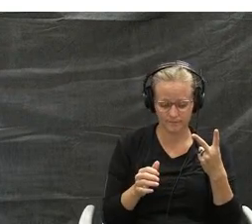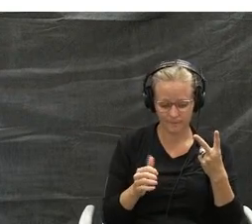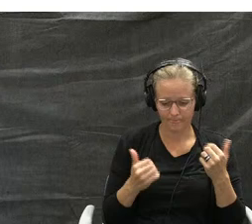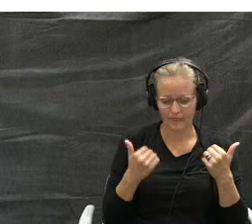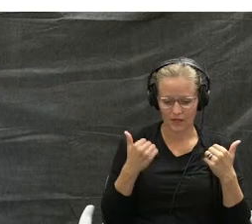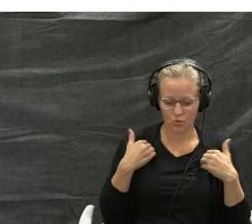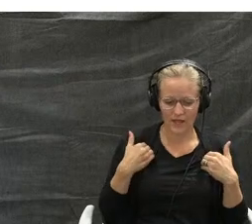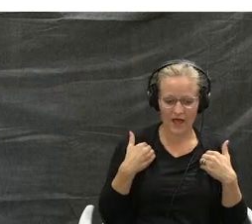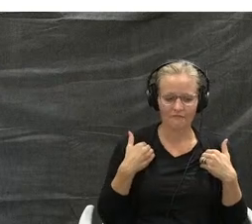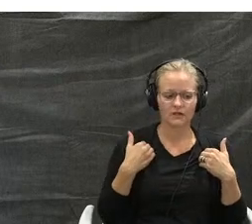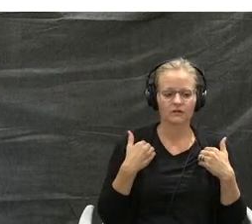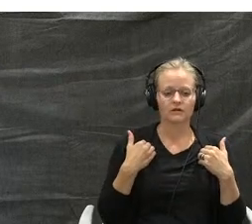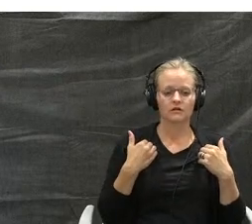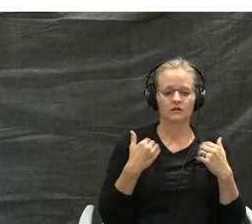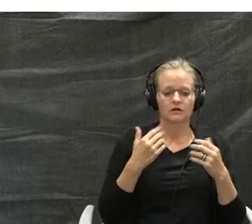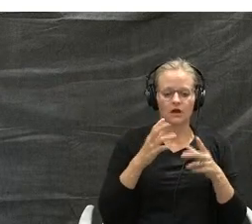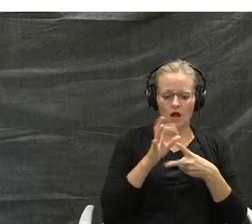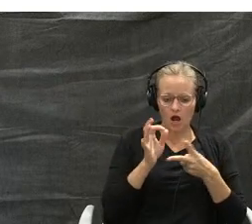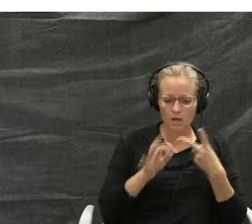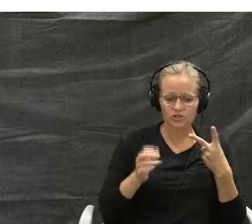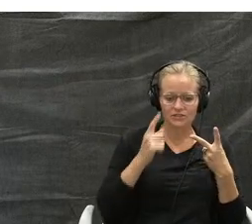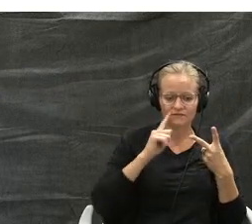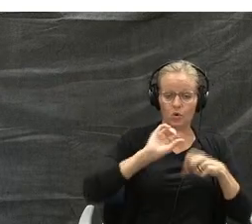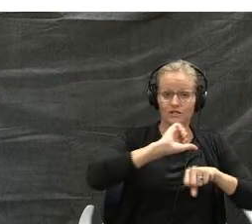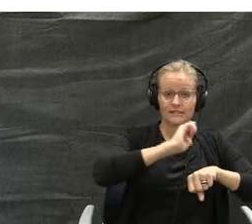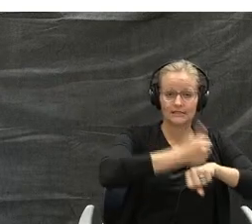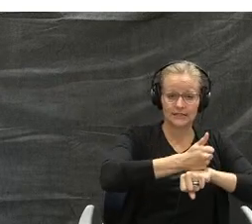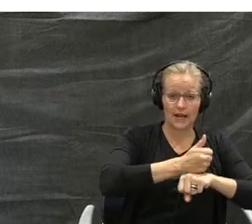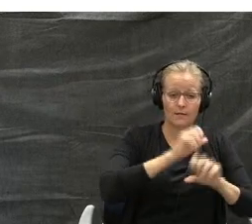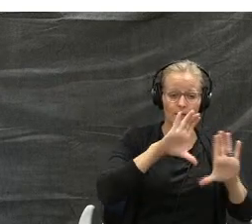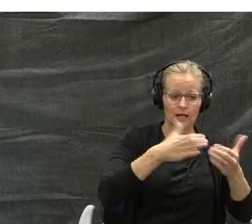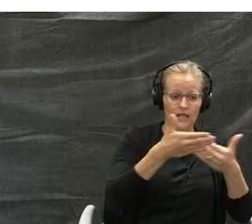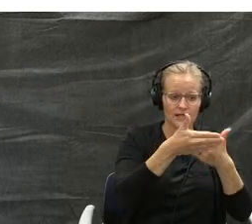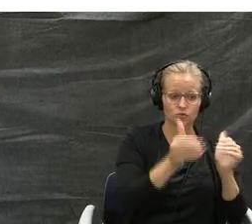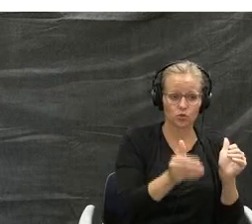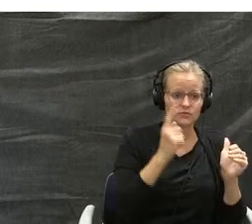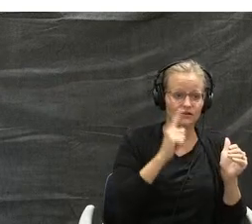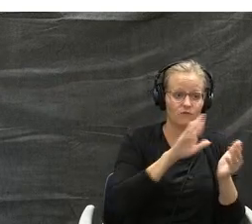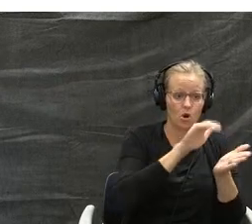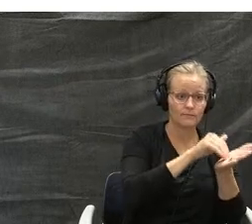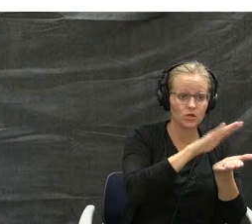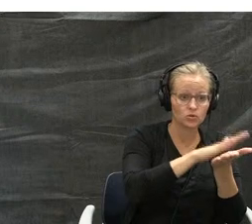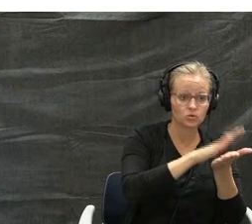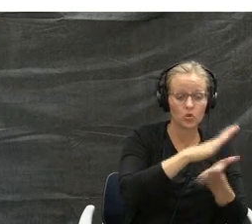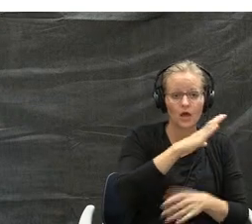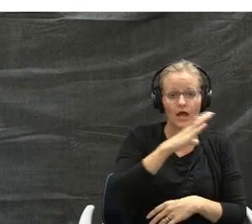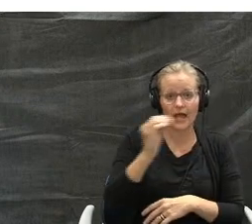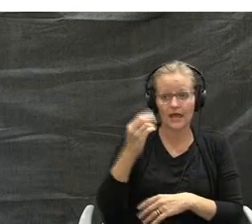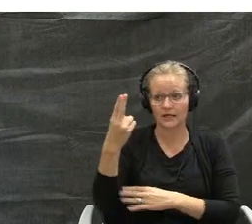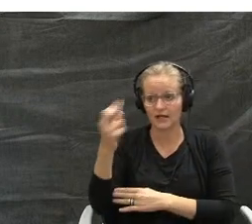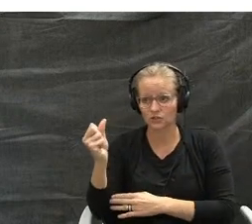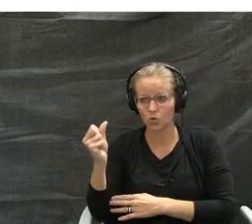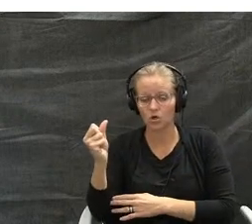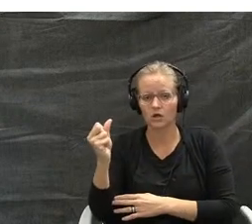grades 3, four, and five to set up classrooms at both middle schools in the highschool. Elementary classrooms look a lot